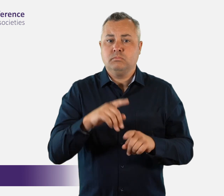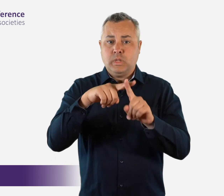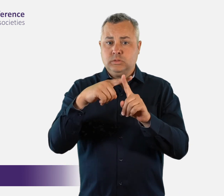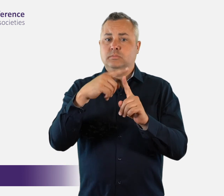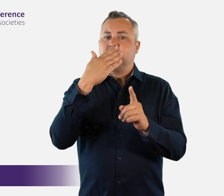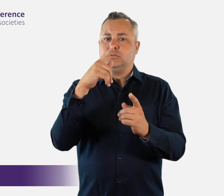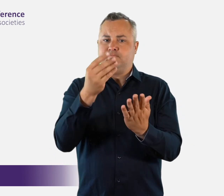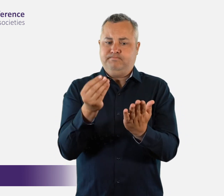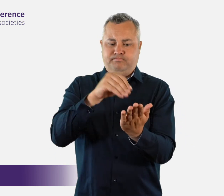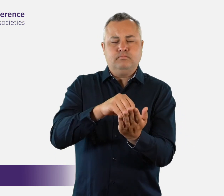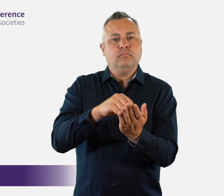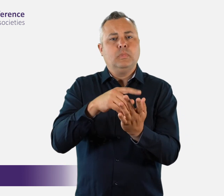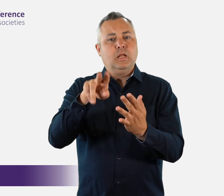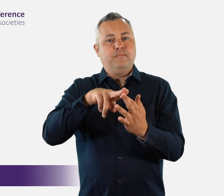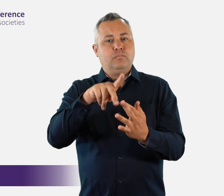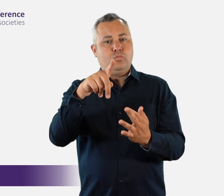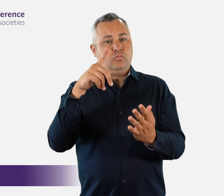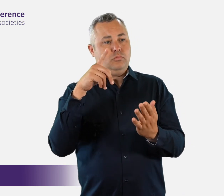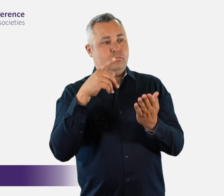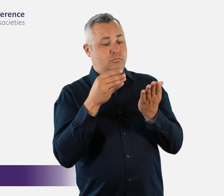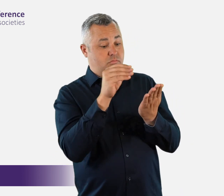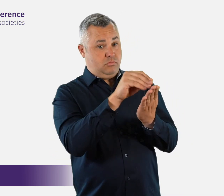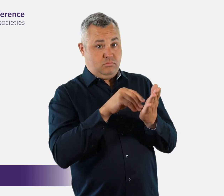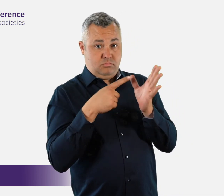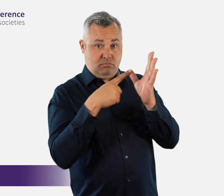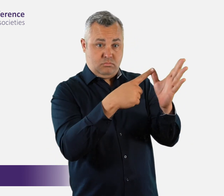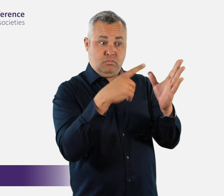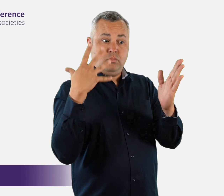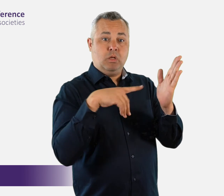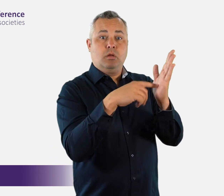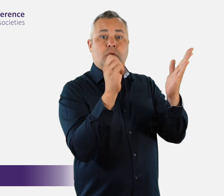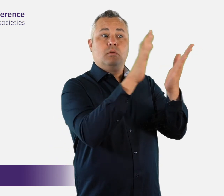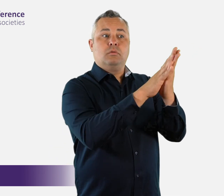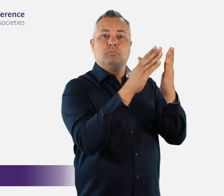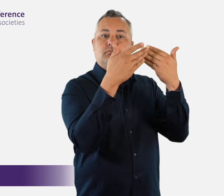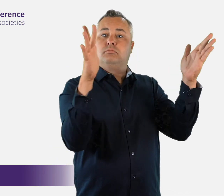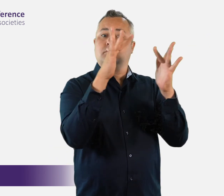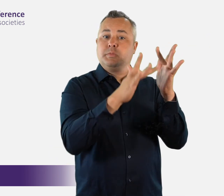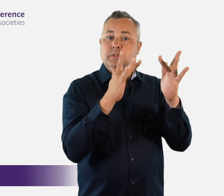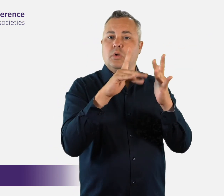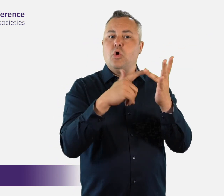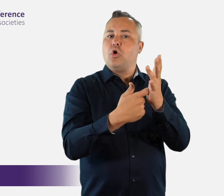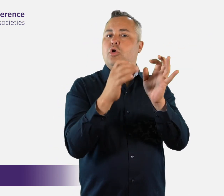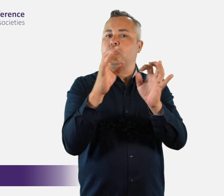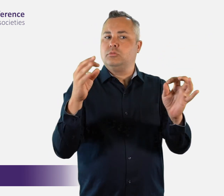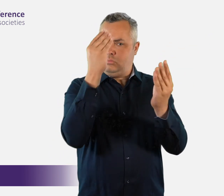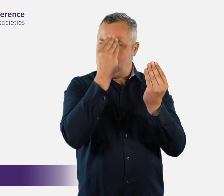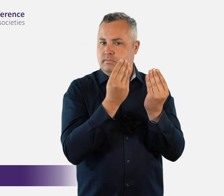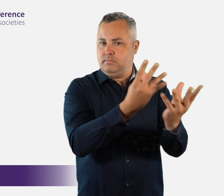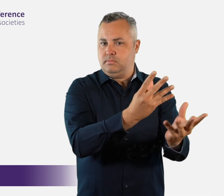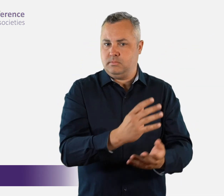Please indicate if you consent to your responses being made public on our website.